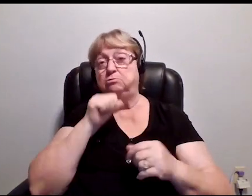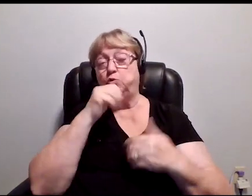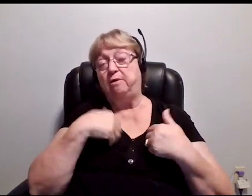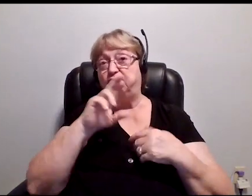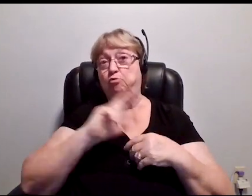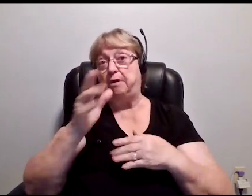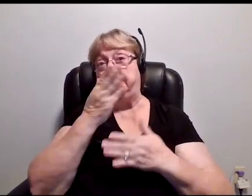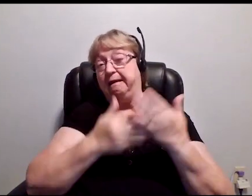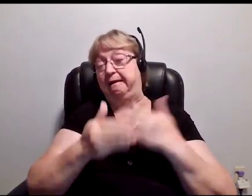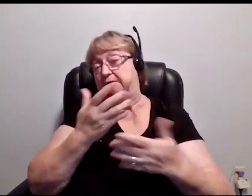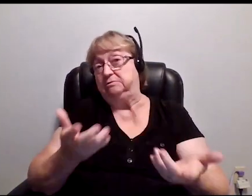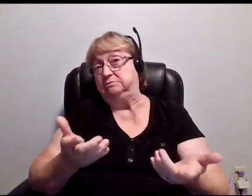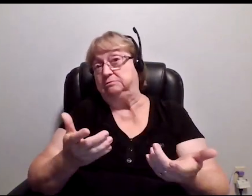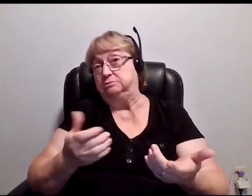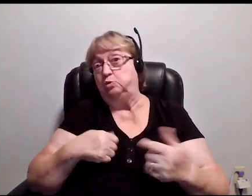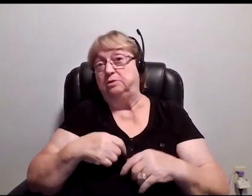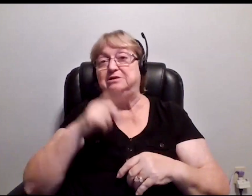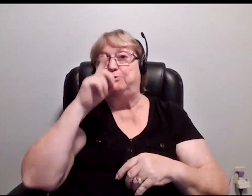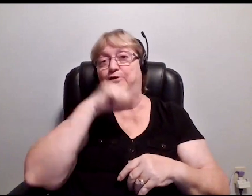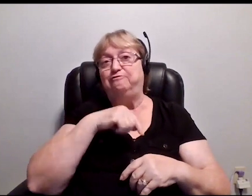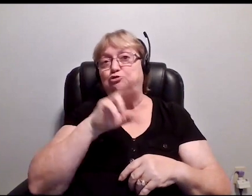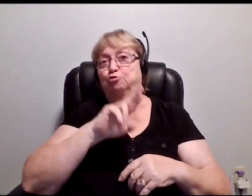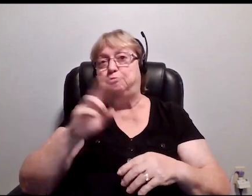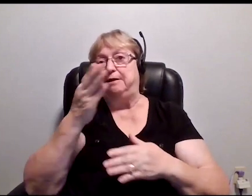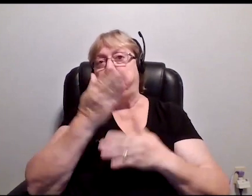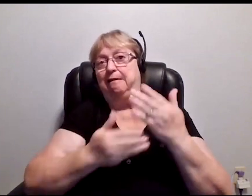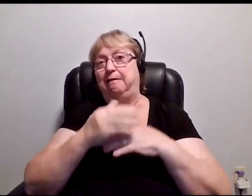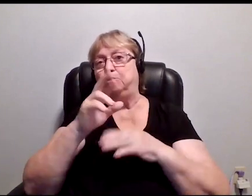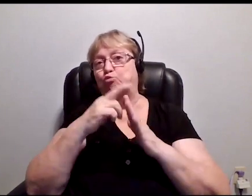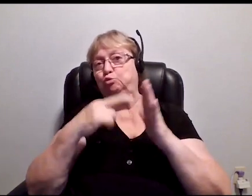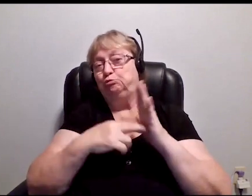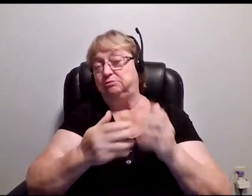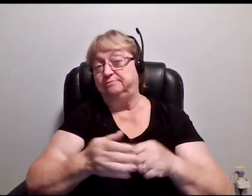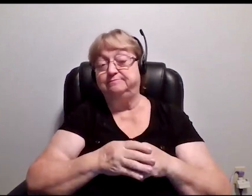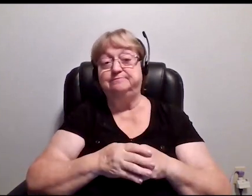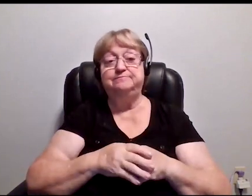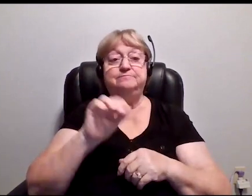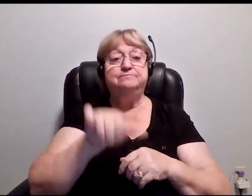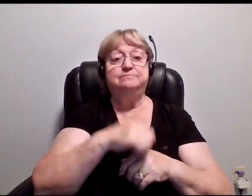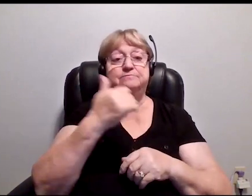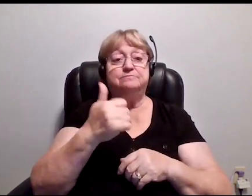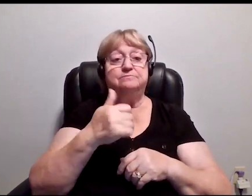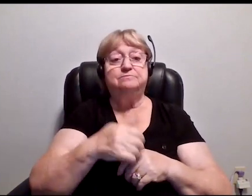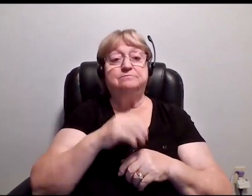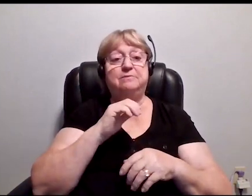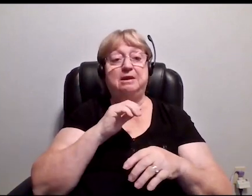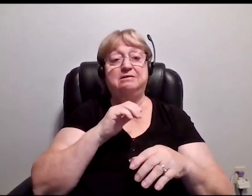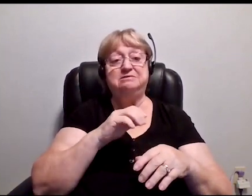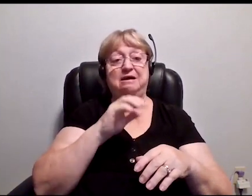It's an artificial right-hand rule device. Another one is AccessScope, which is an application that allows students to remotely access